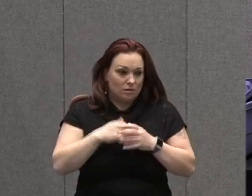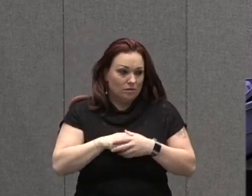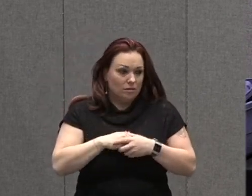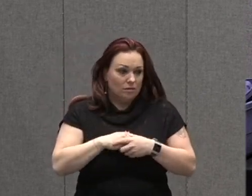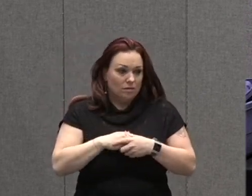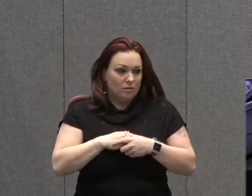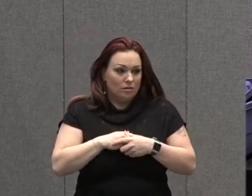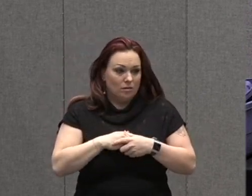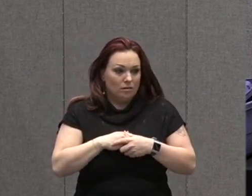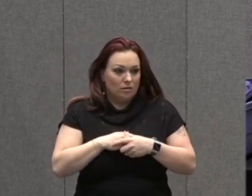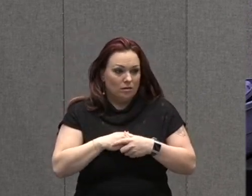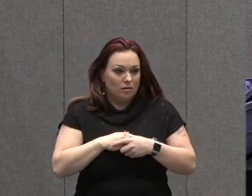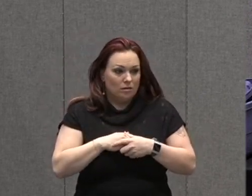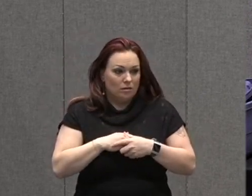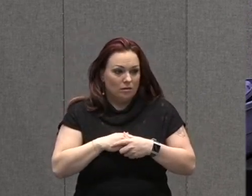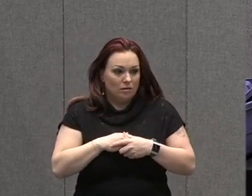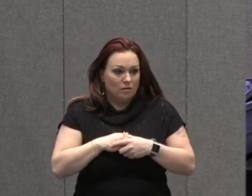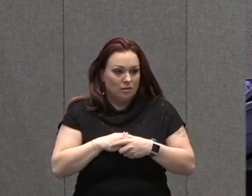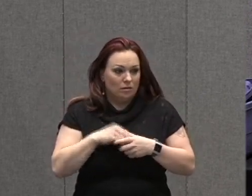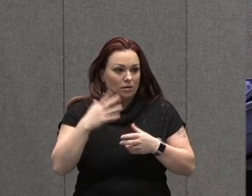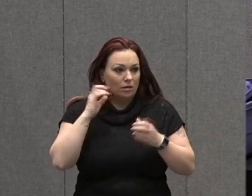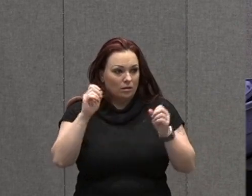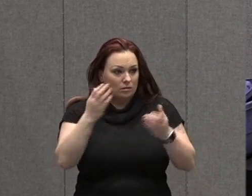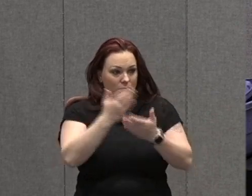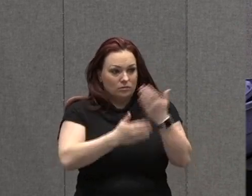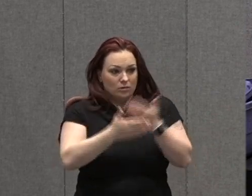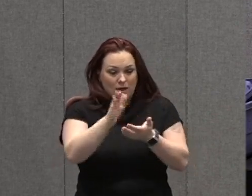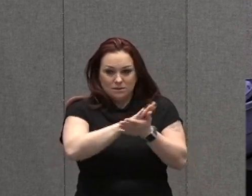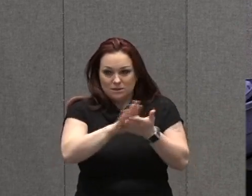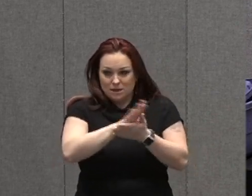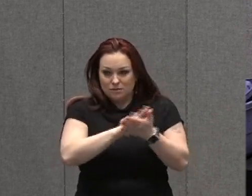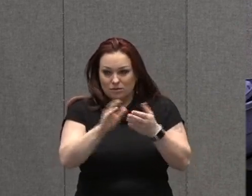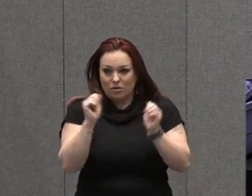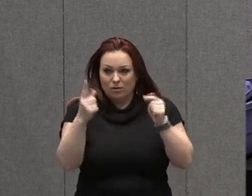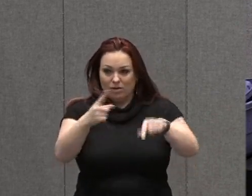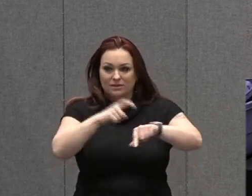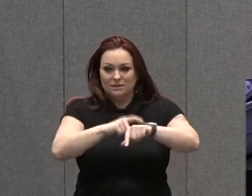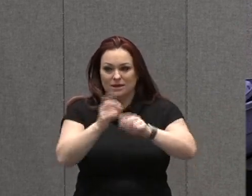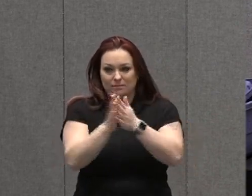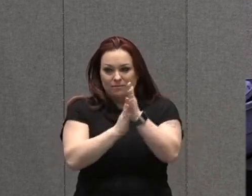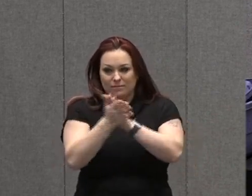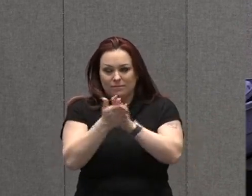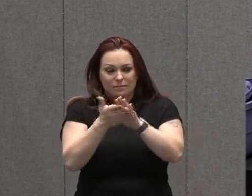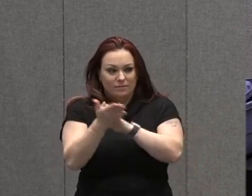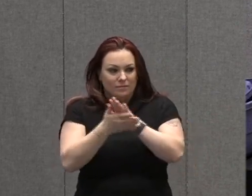Yeah let me-- We'll do some hand sanitizer. Yes hand sanitizer all the time. Mmhmm, I'll put some on my hands too.